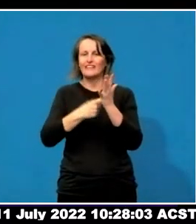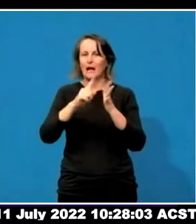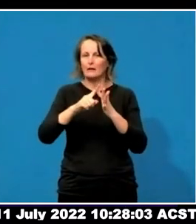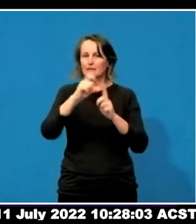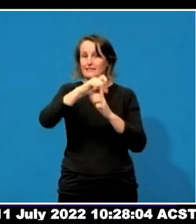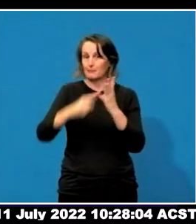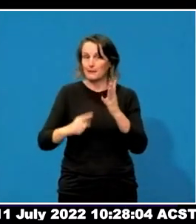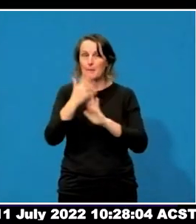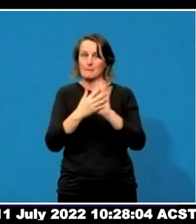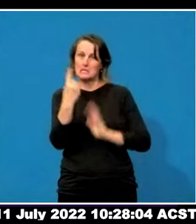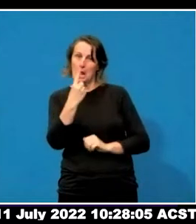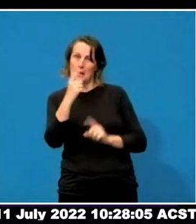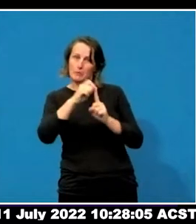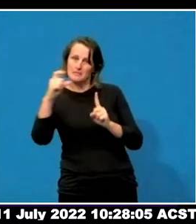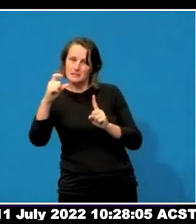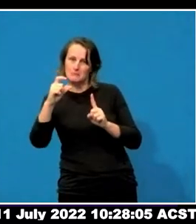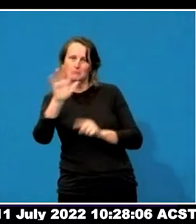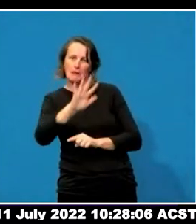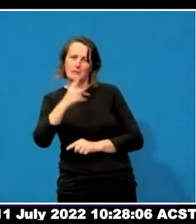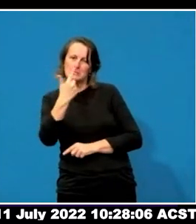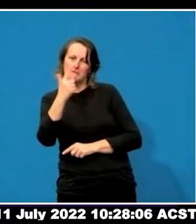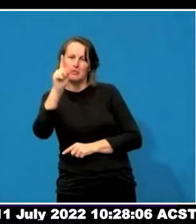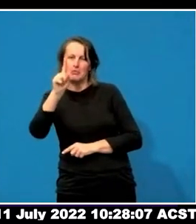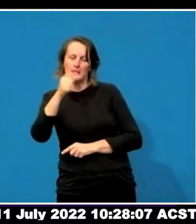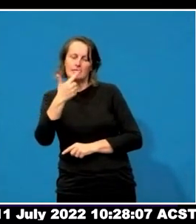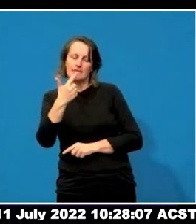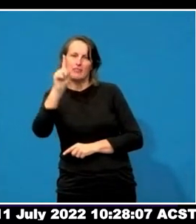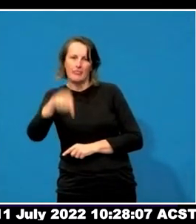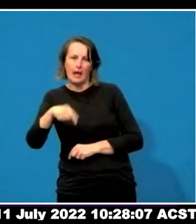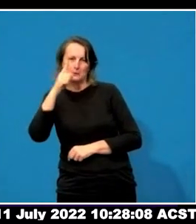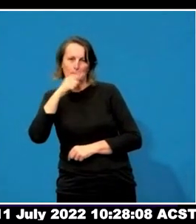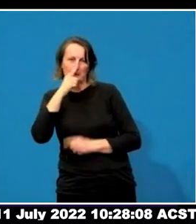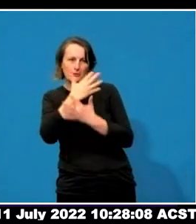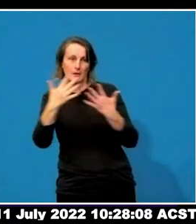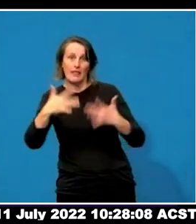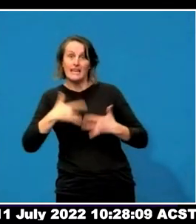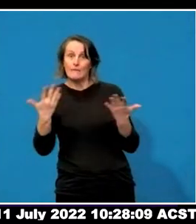cent - roughly 7,000 people - usually reside in remote or very remote areas.